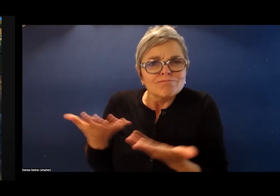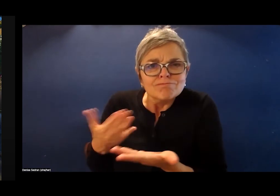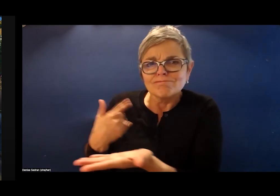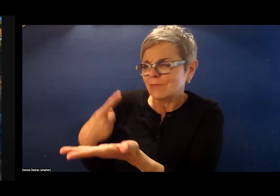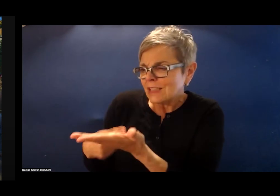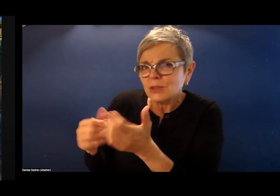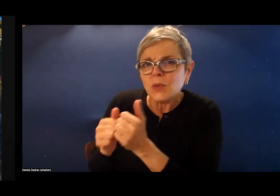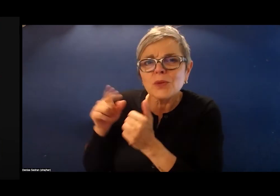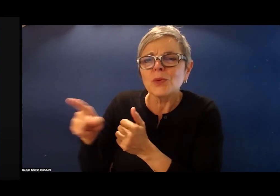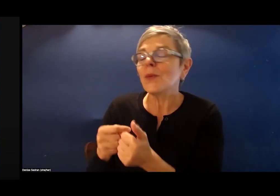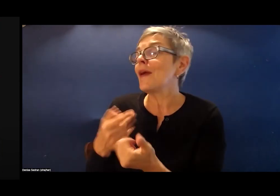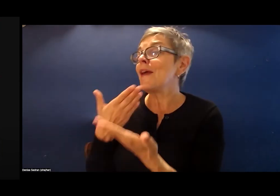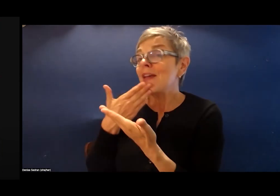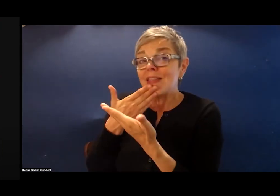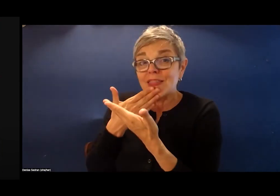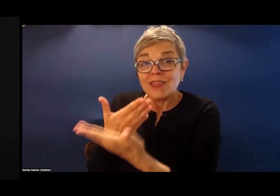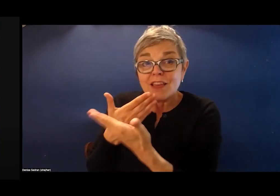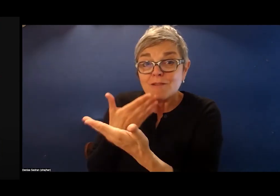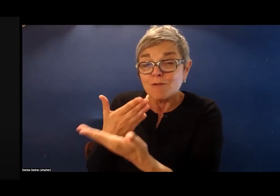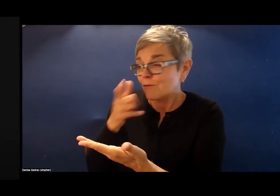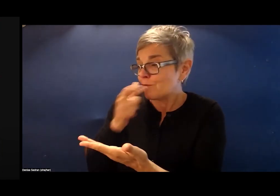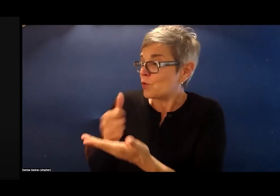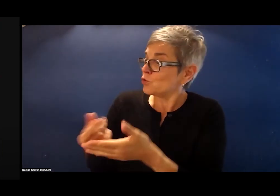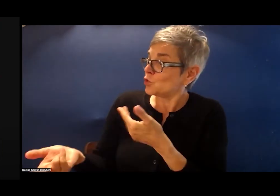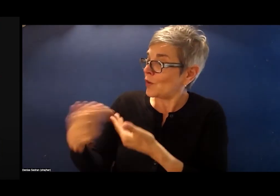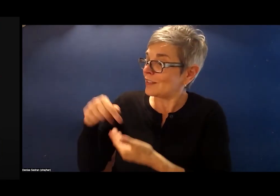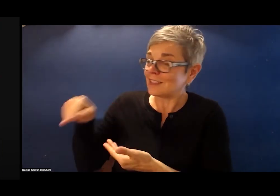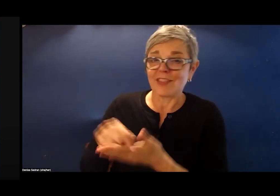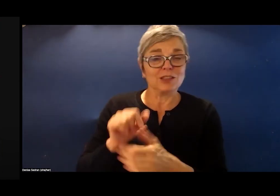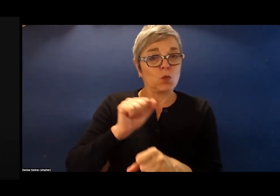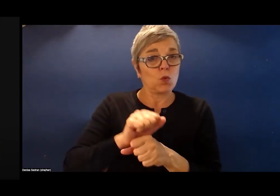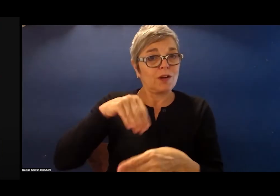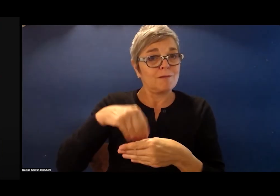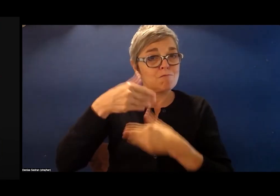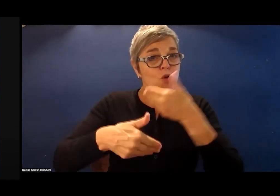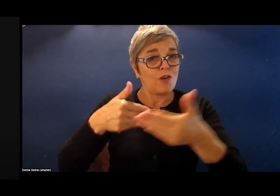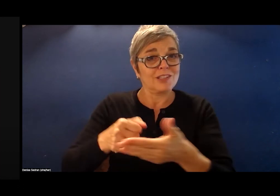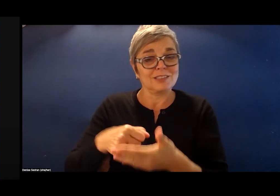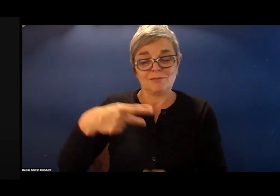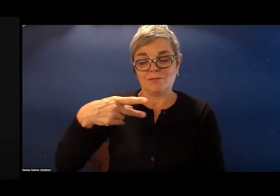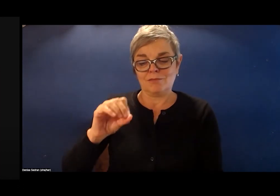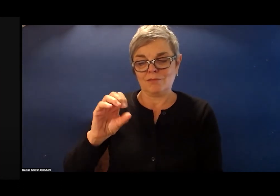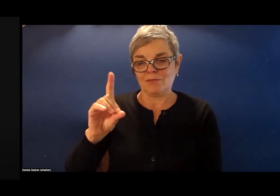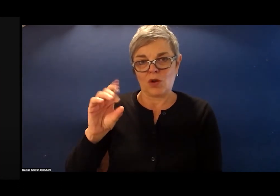Michelle: And thank you, Chase. I miss speaking to you every week, so it was a pleasure to get together again.